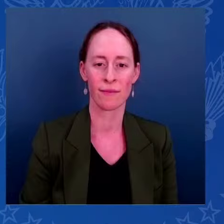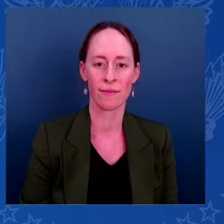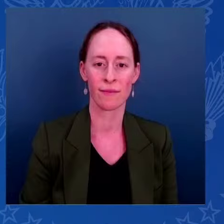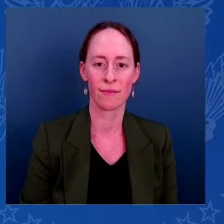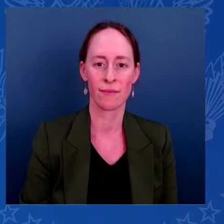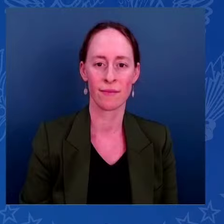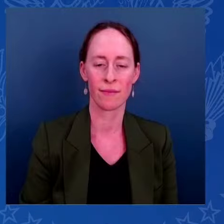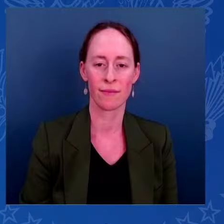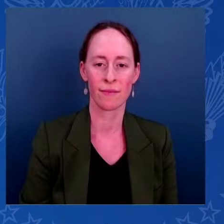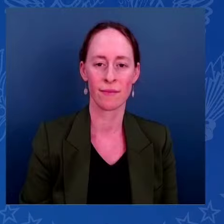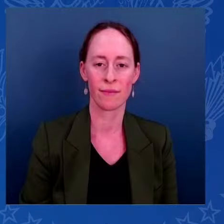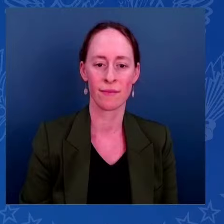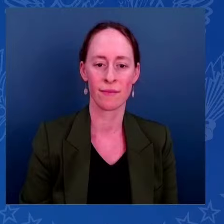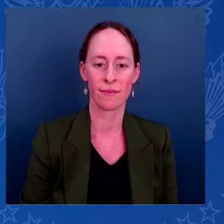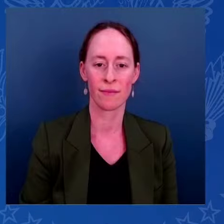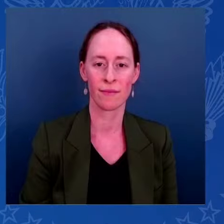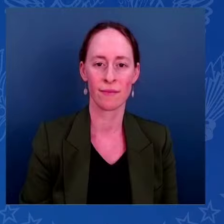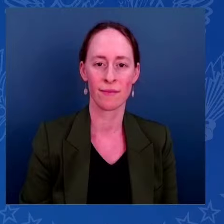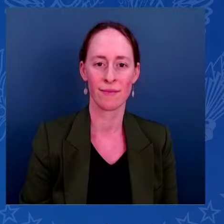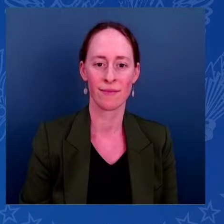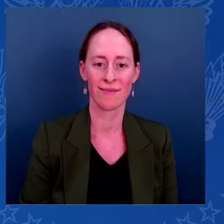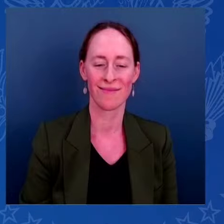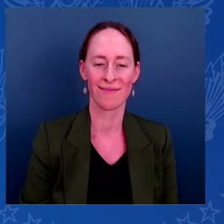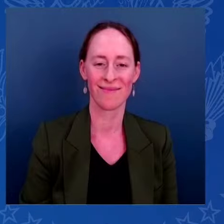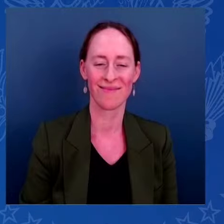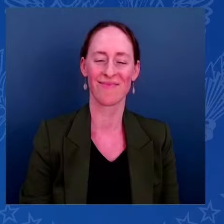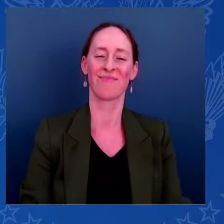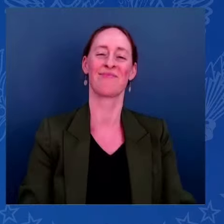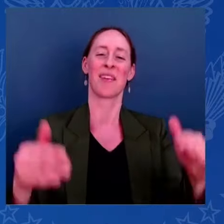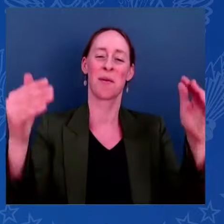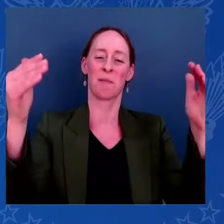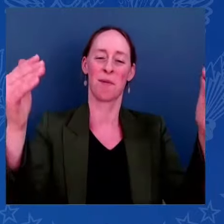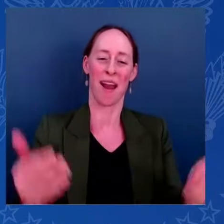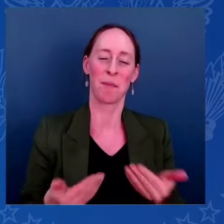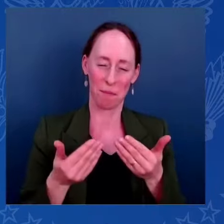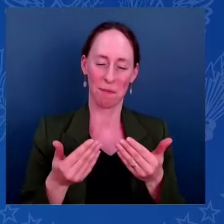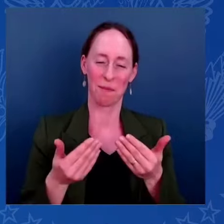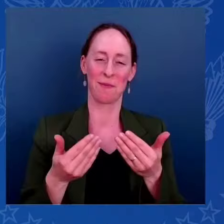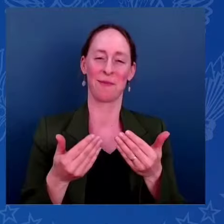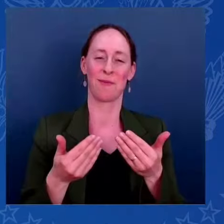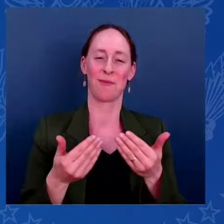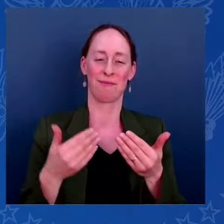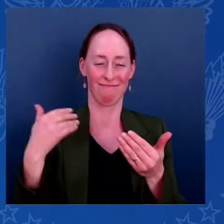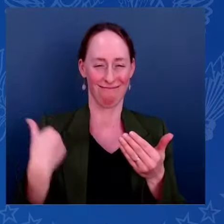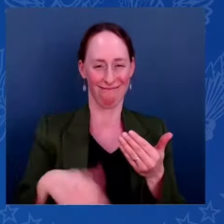Mr. Fitts: Welcome. What a great day. It is my great pleasure to welcome everyone